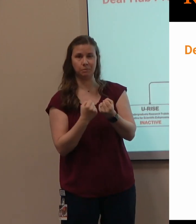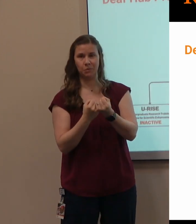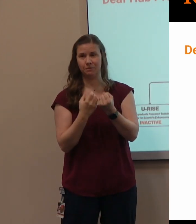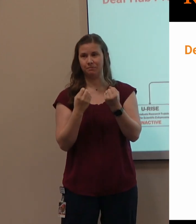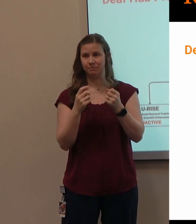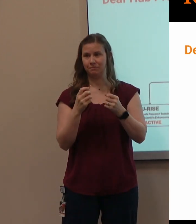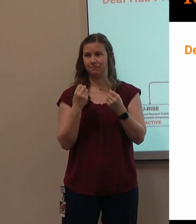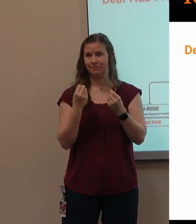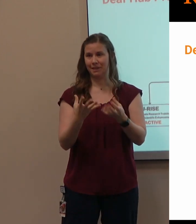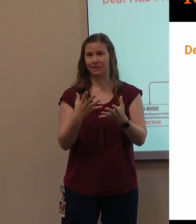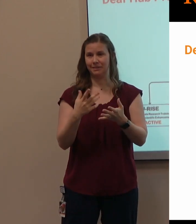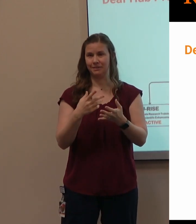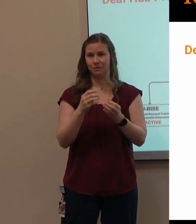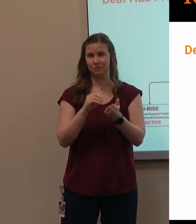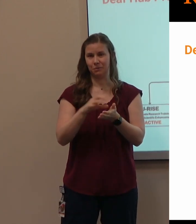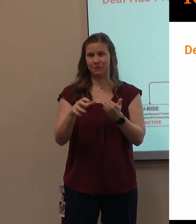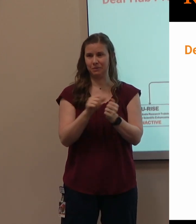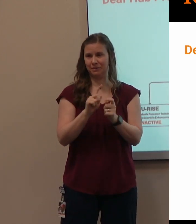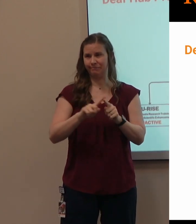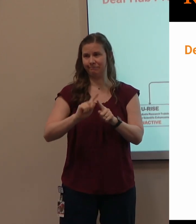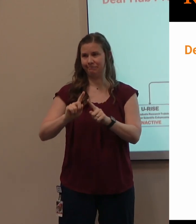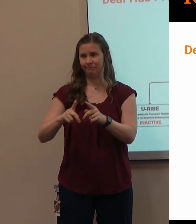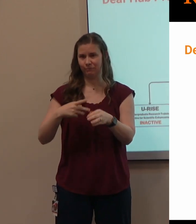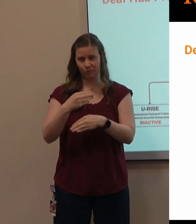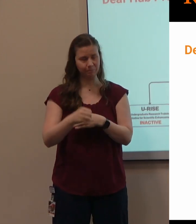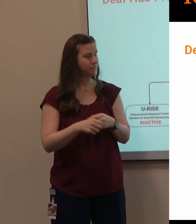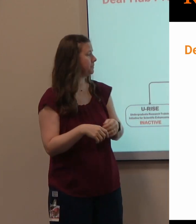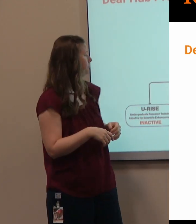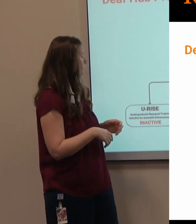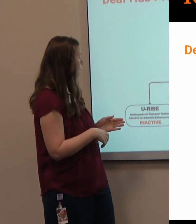And then we have many different student programs.